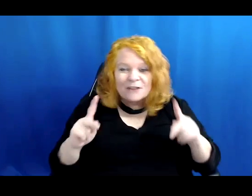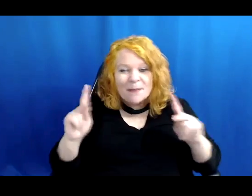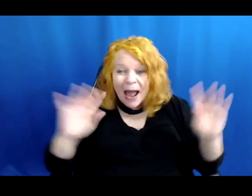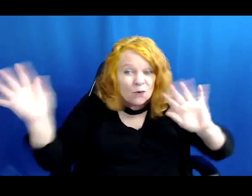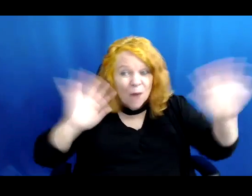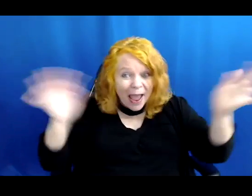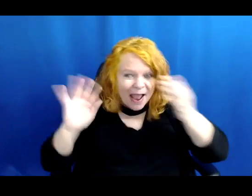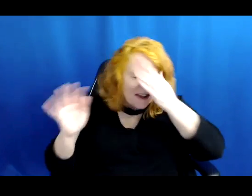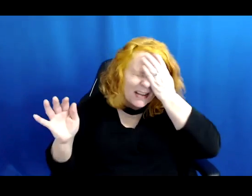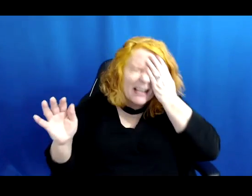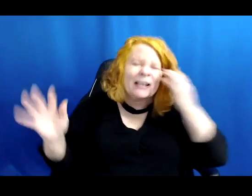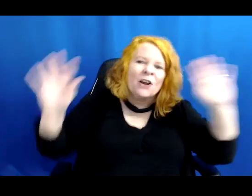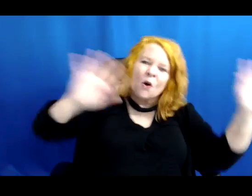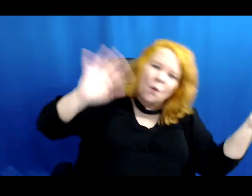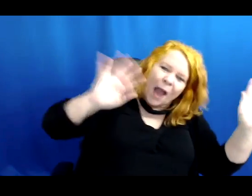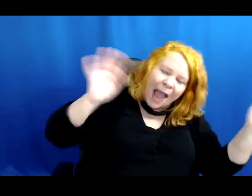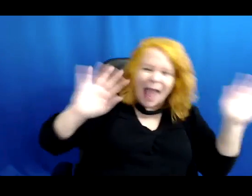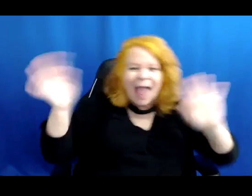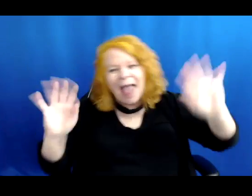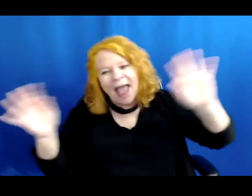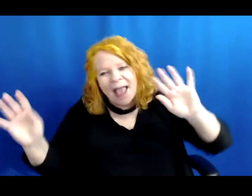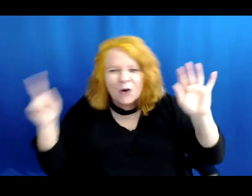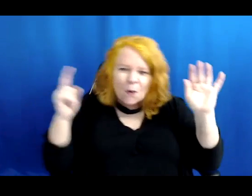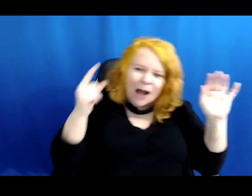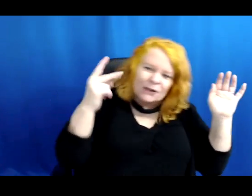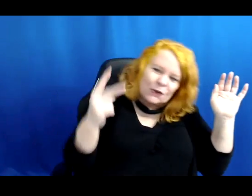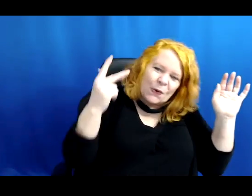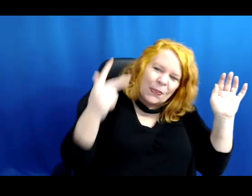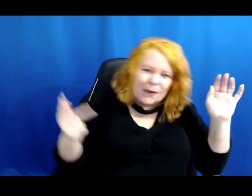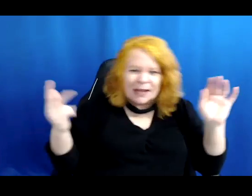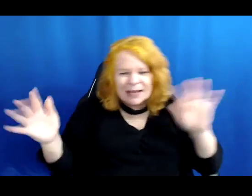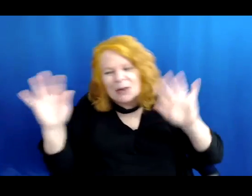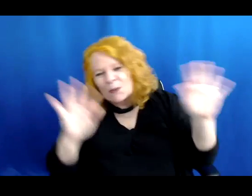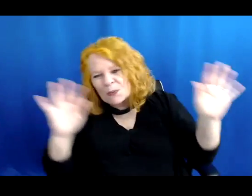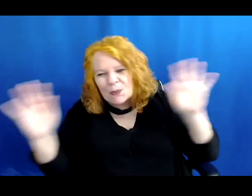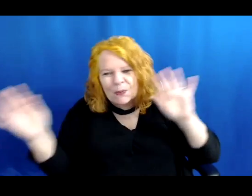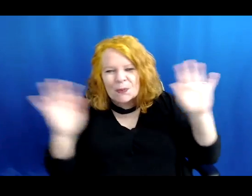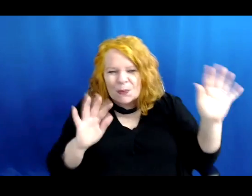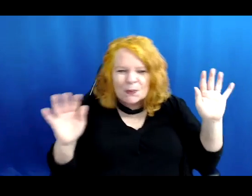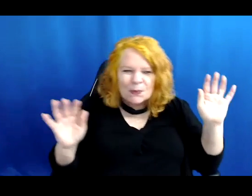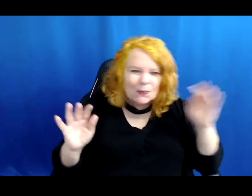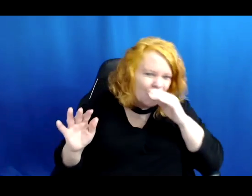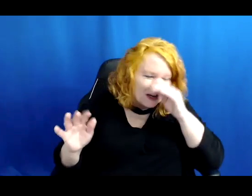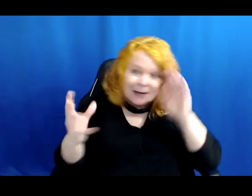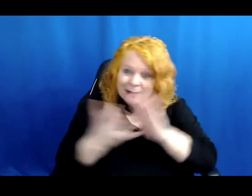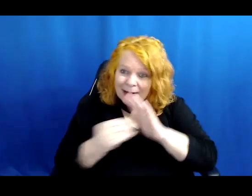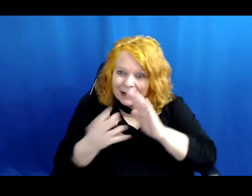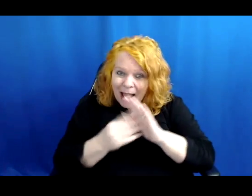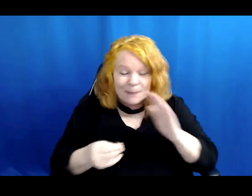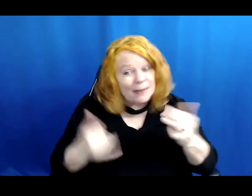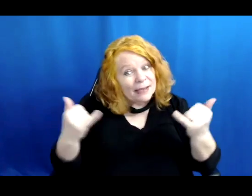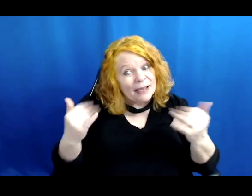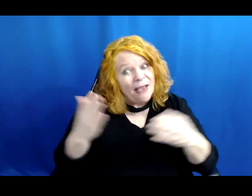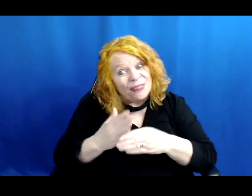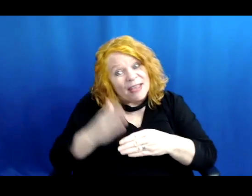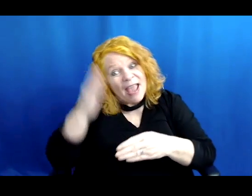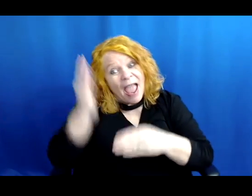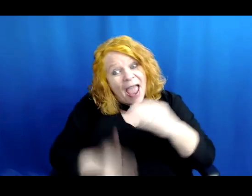Swing and sway along with me. It's the end of the show, oh where does the